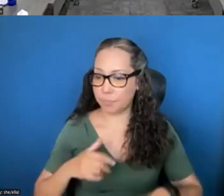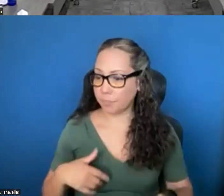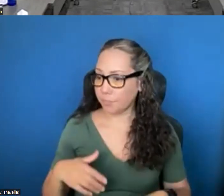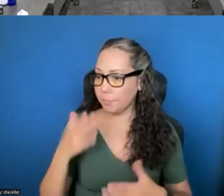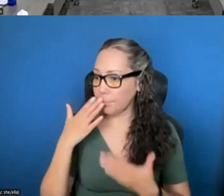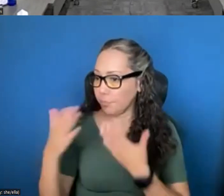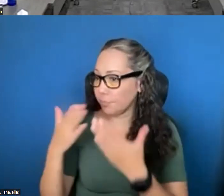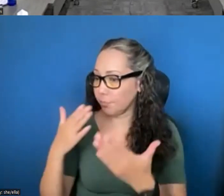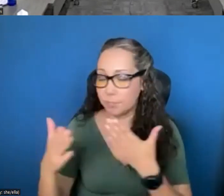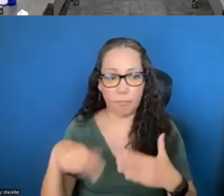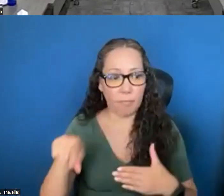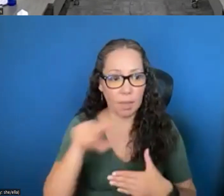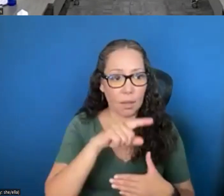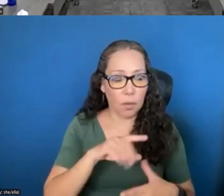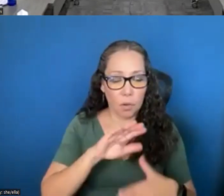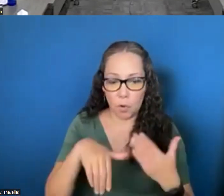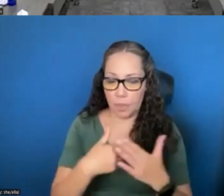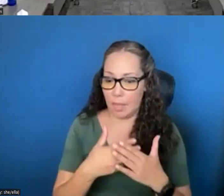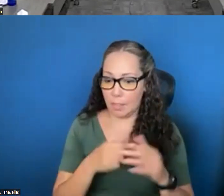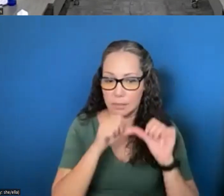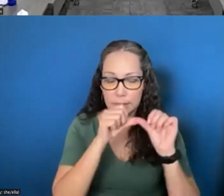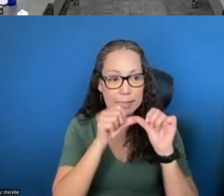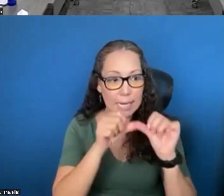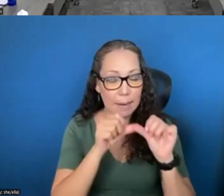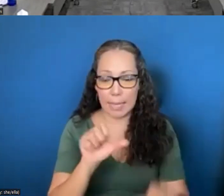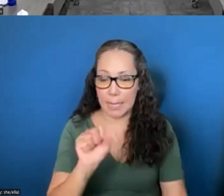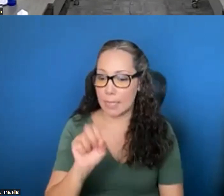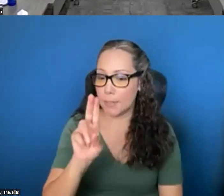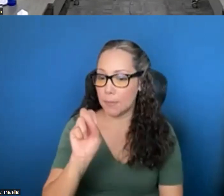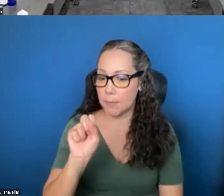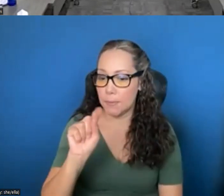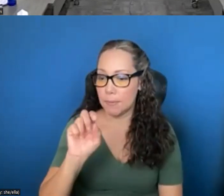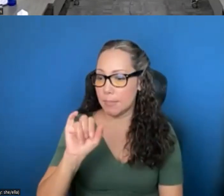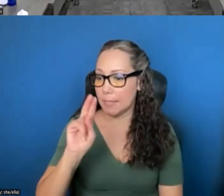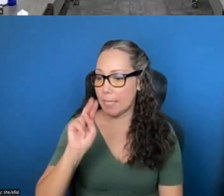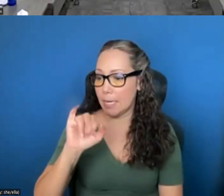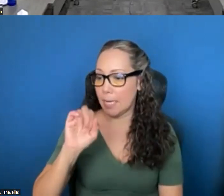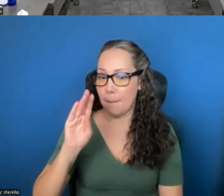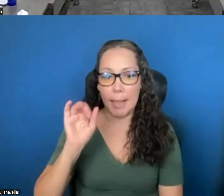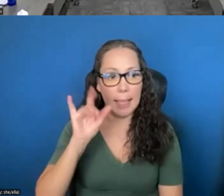served on the sustainability committee uh for all their valuable feedback they spent a lot of